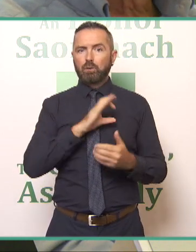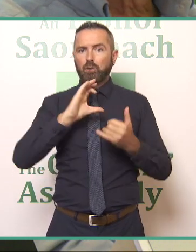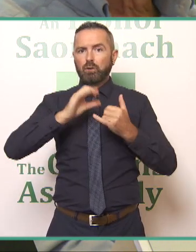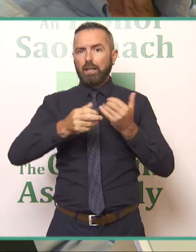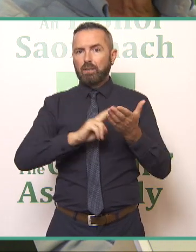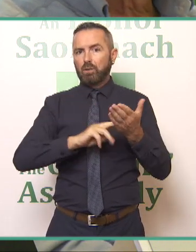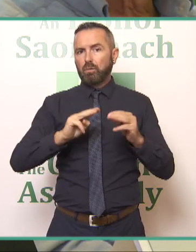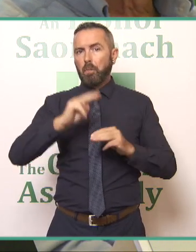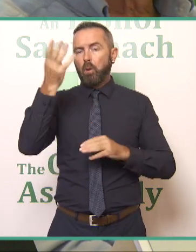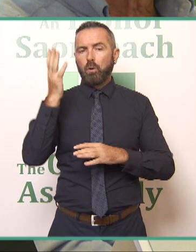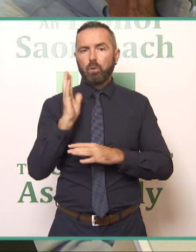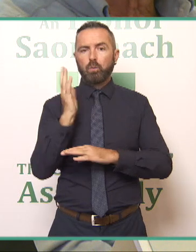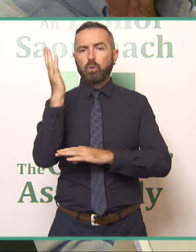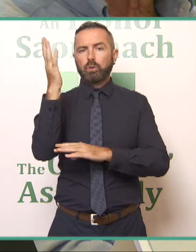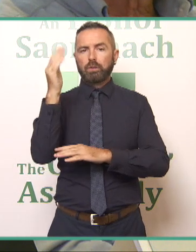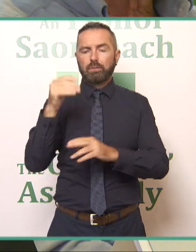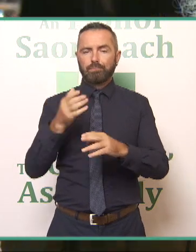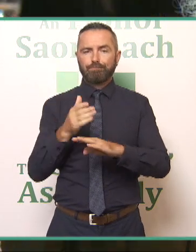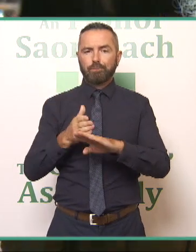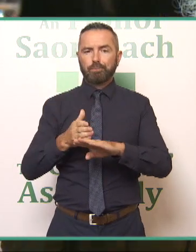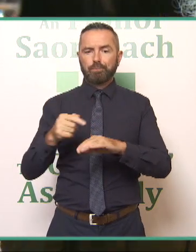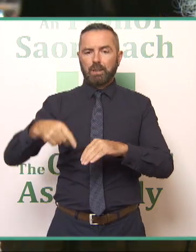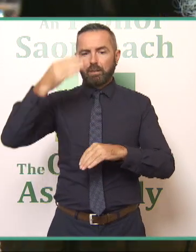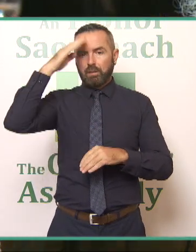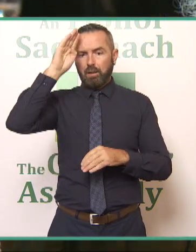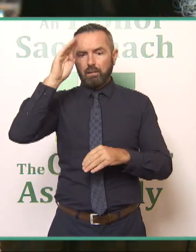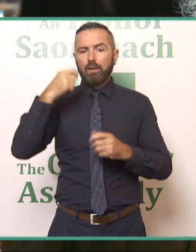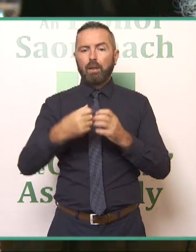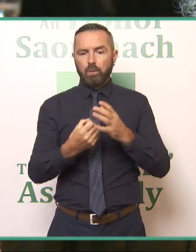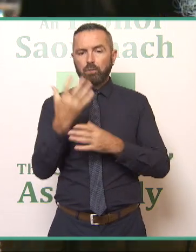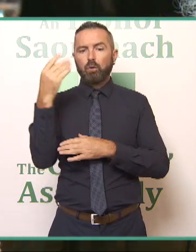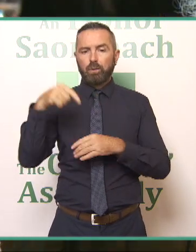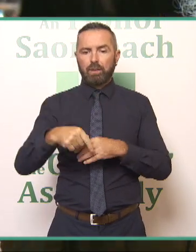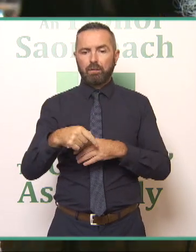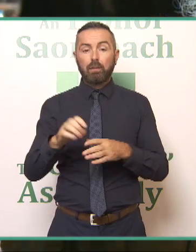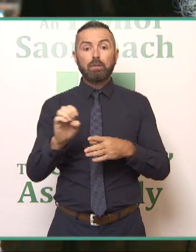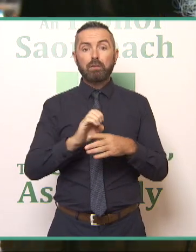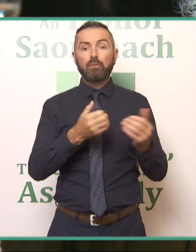more wood here in Ireland. So there's there is enough Supply. We've got to make sure that